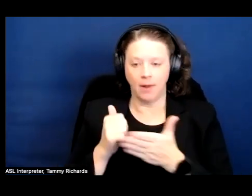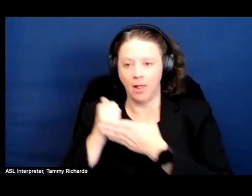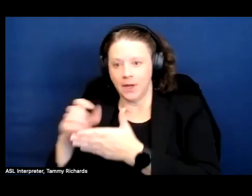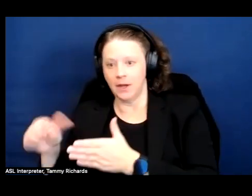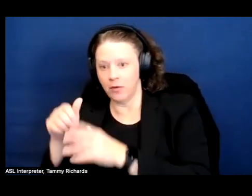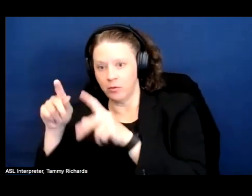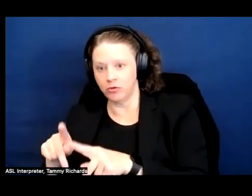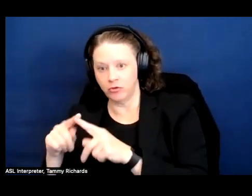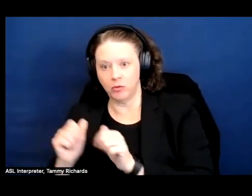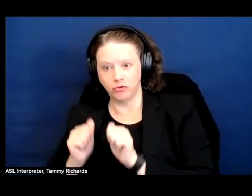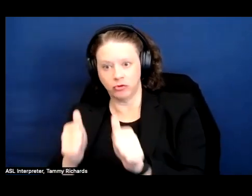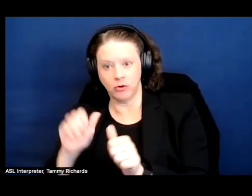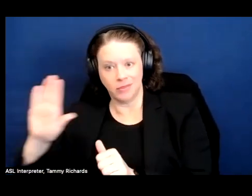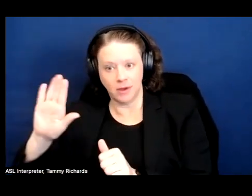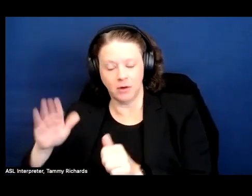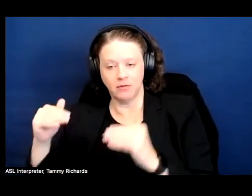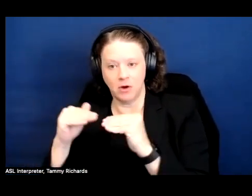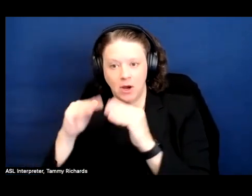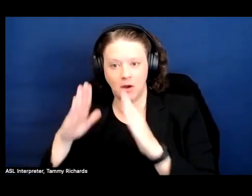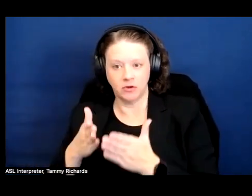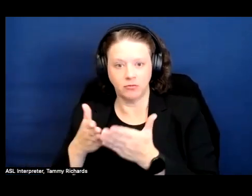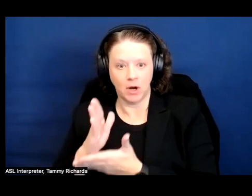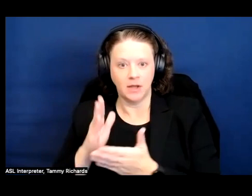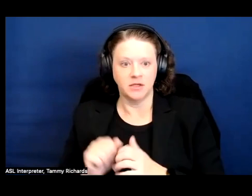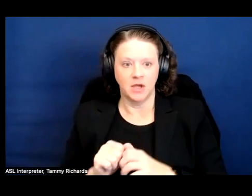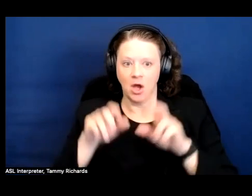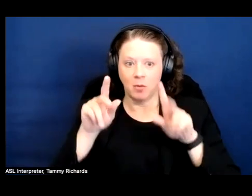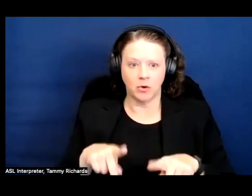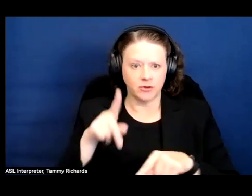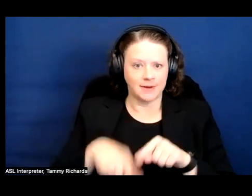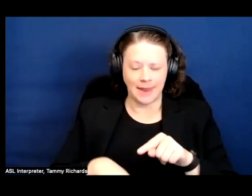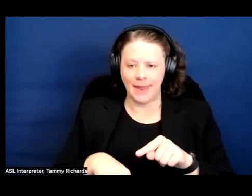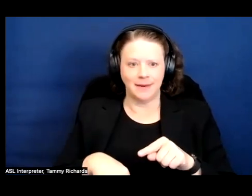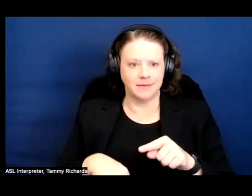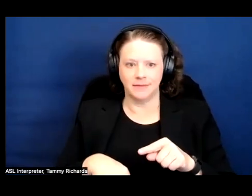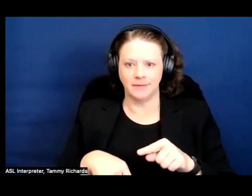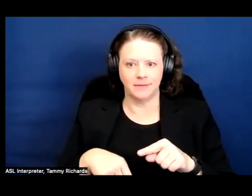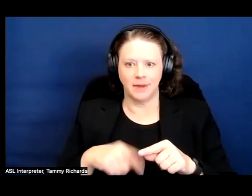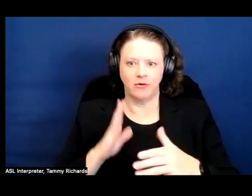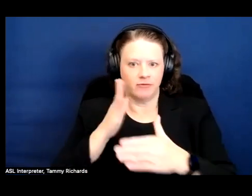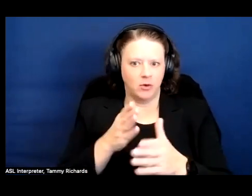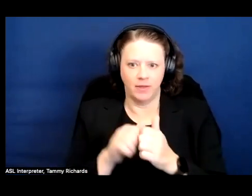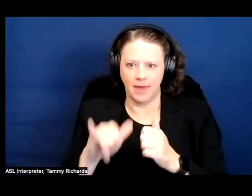We've also analyzed and brought at least a administrative complaint based on,